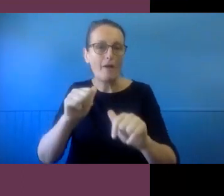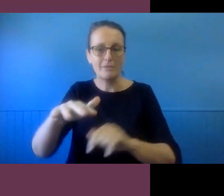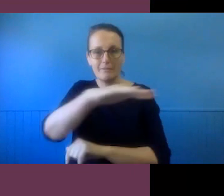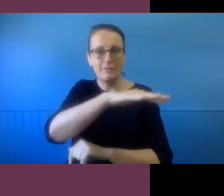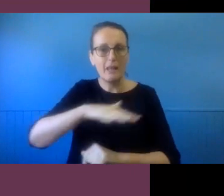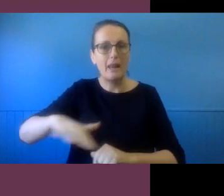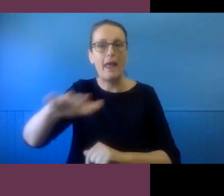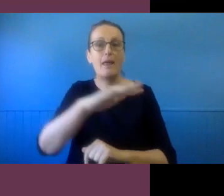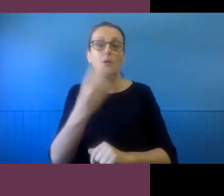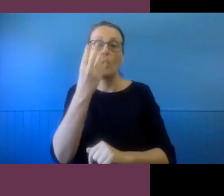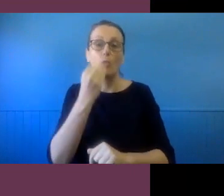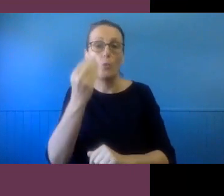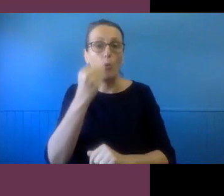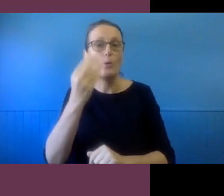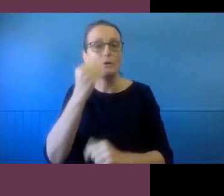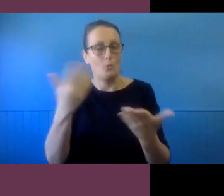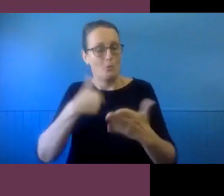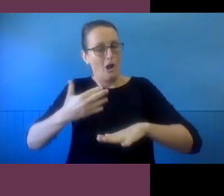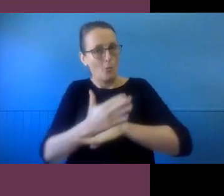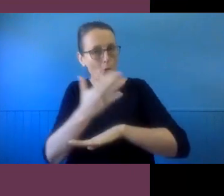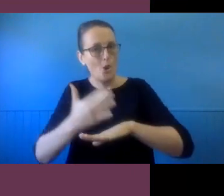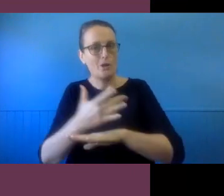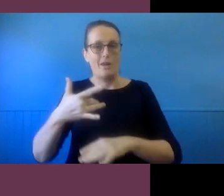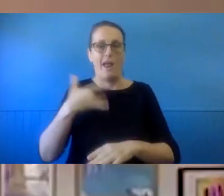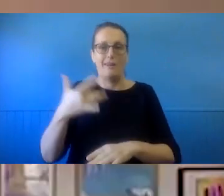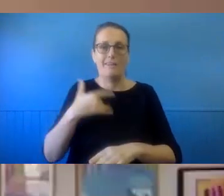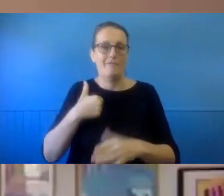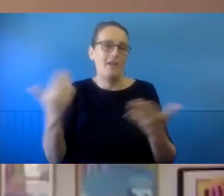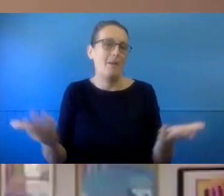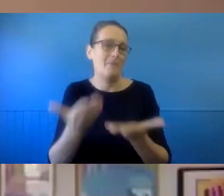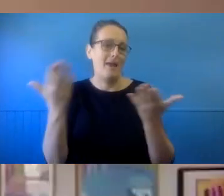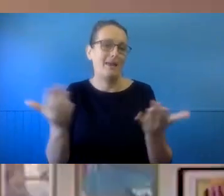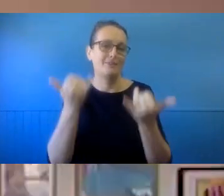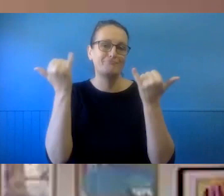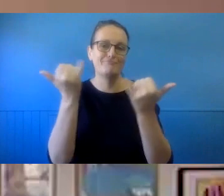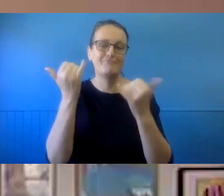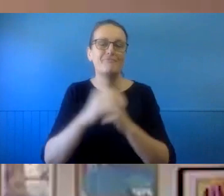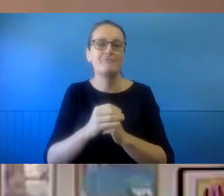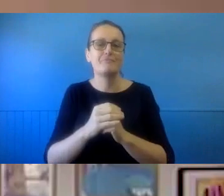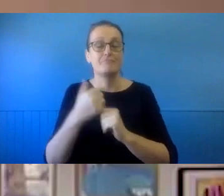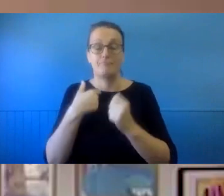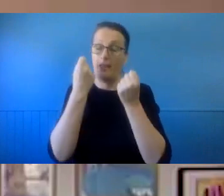enough to live, work and play here in Sydney. I recognise the diversity